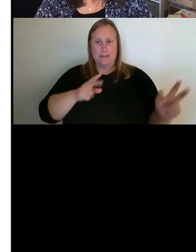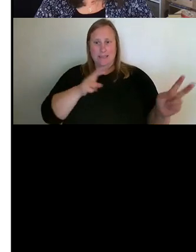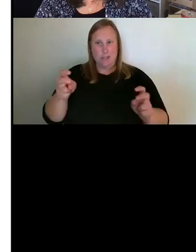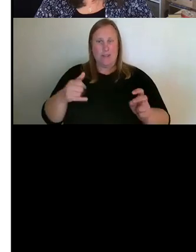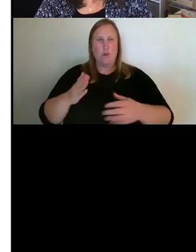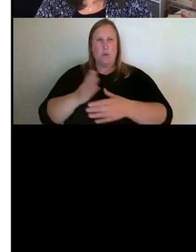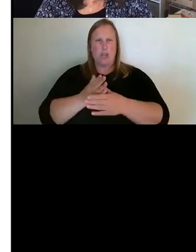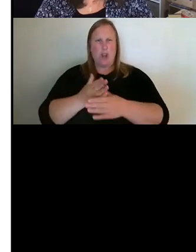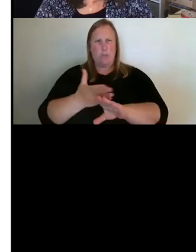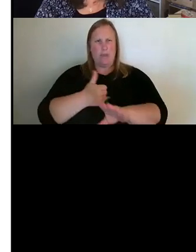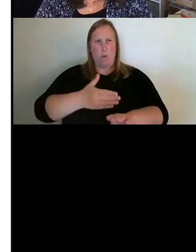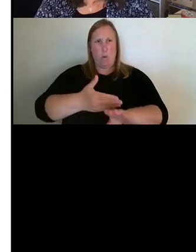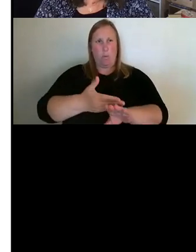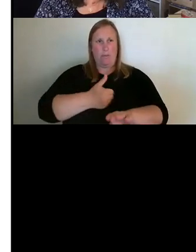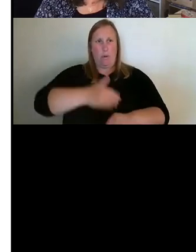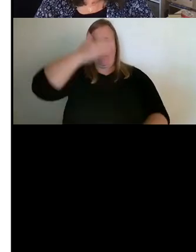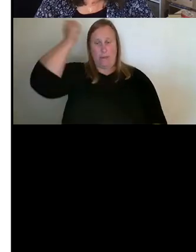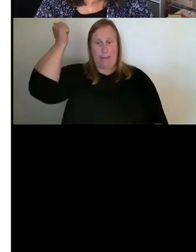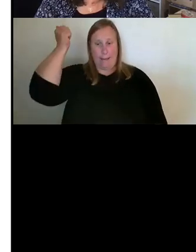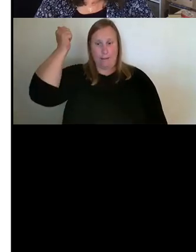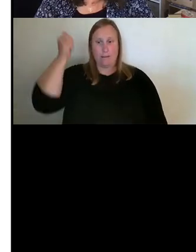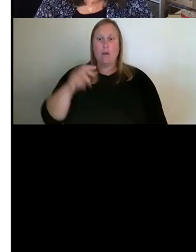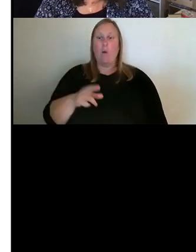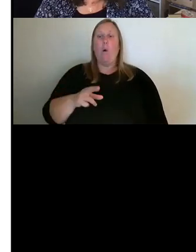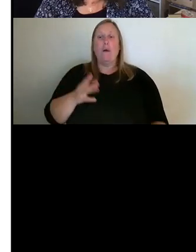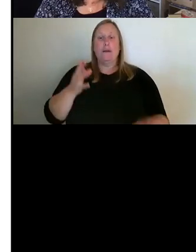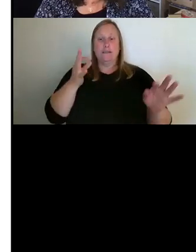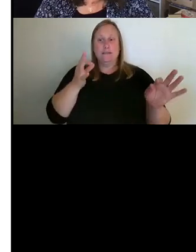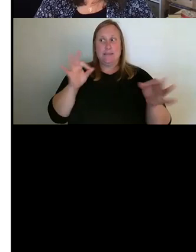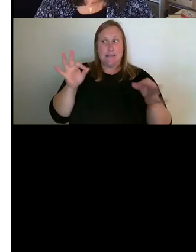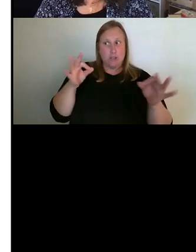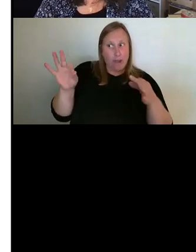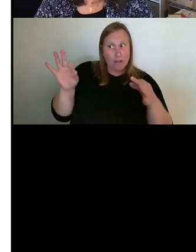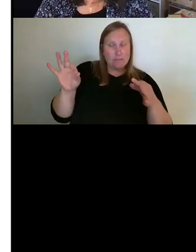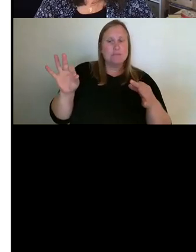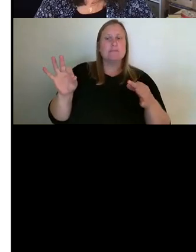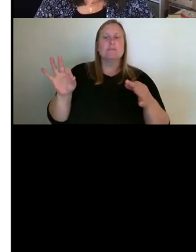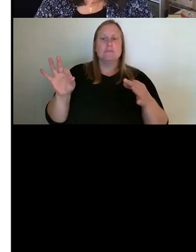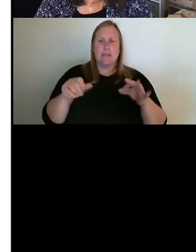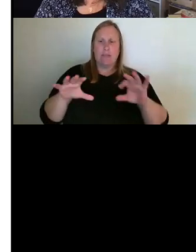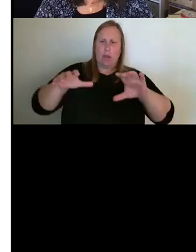Individuals who experience distraction, that is another group that may need to share as soon as